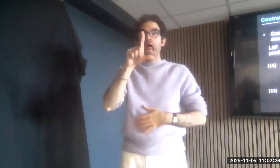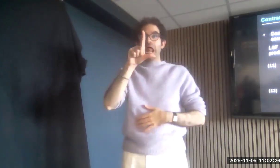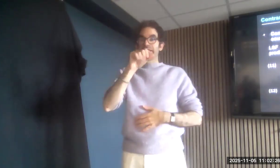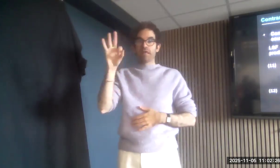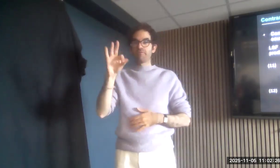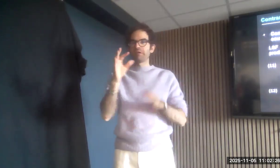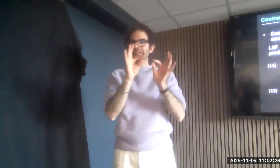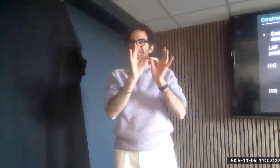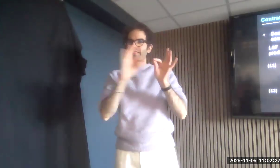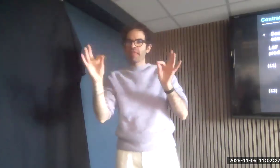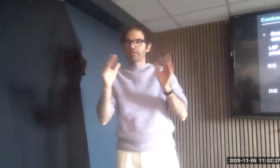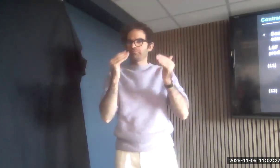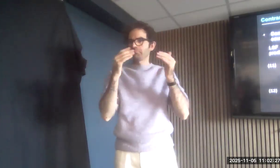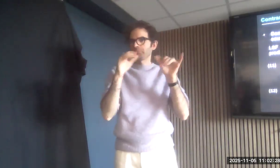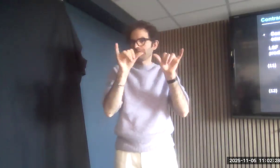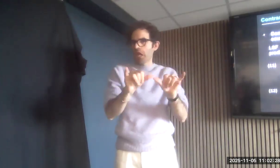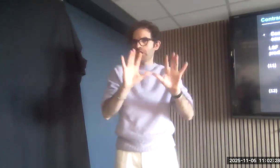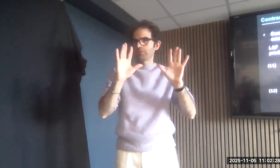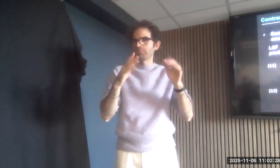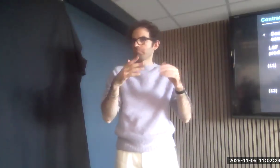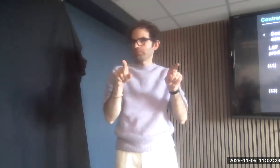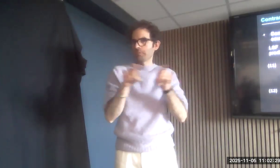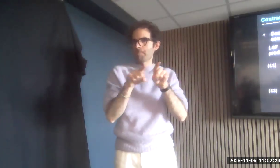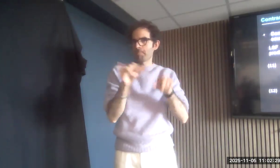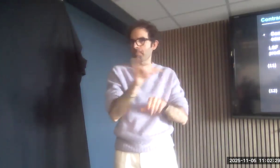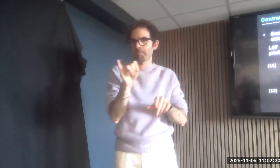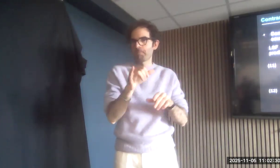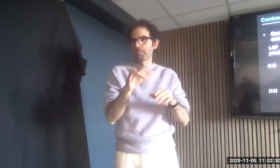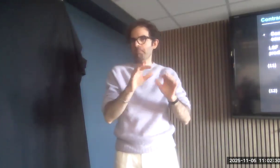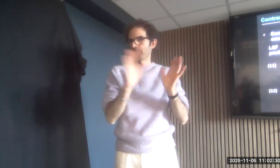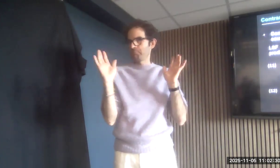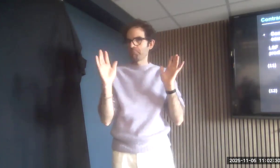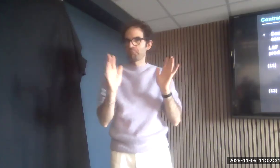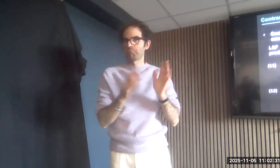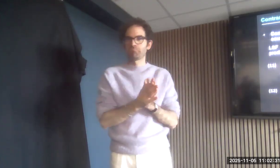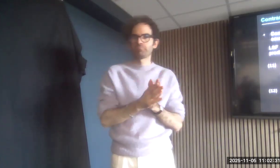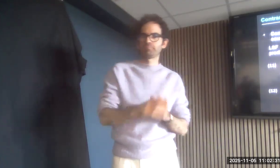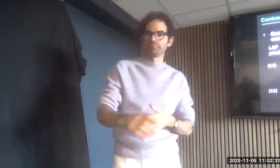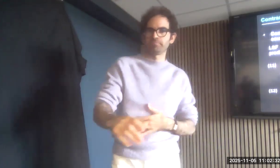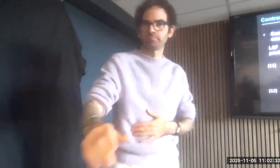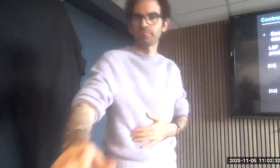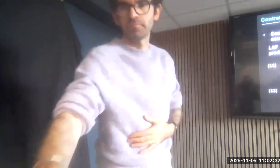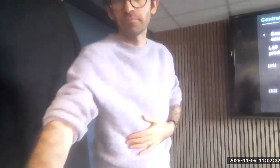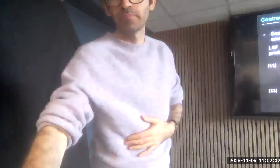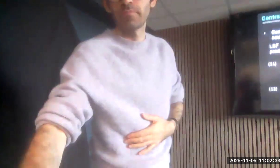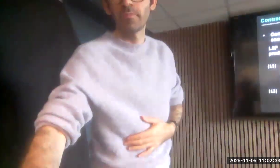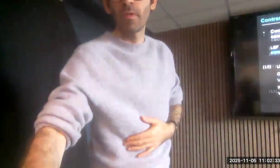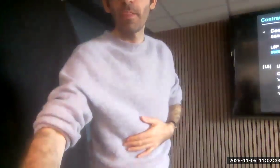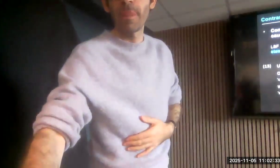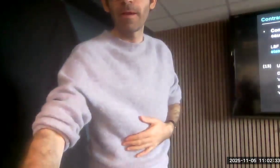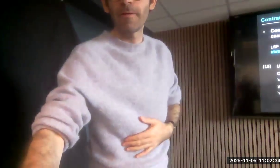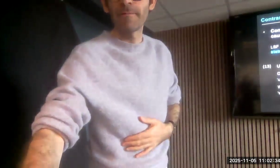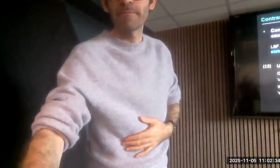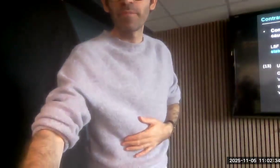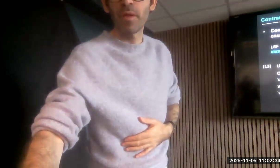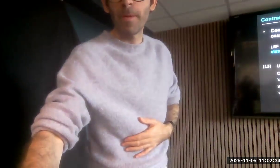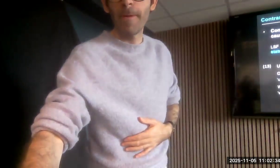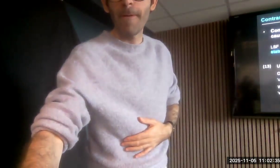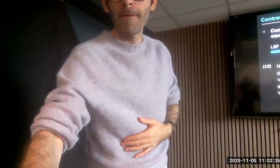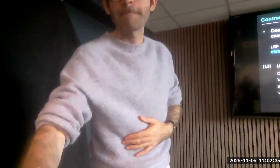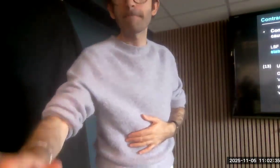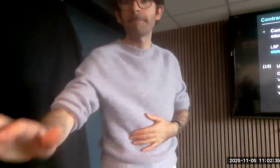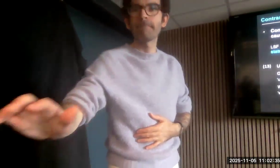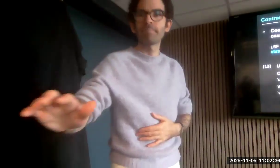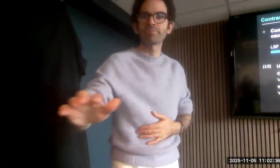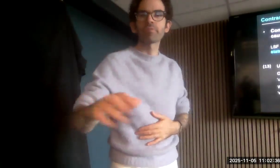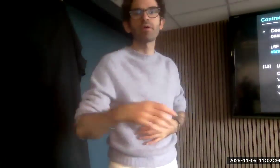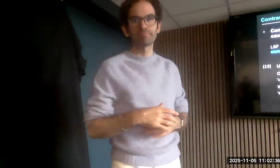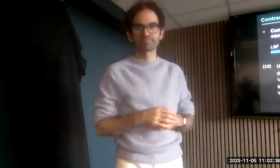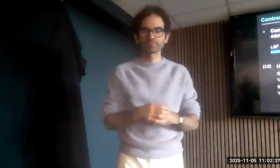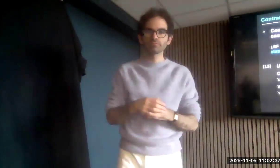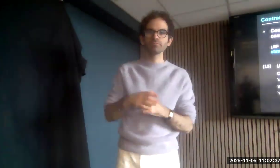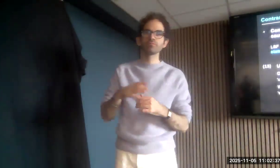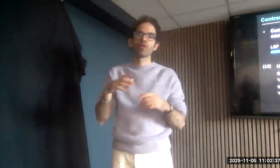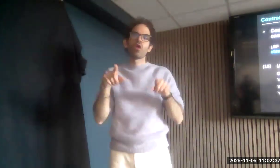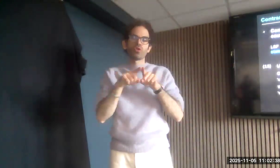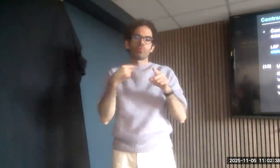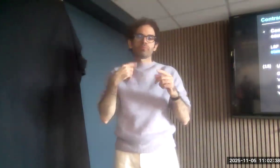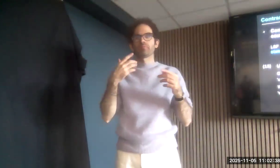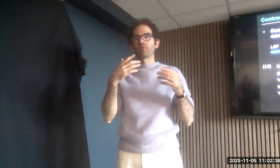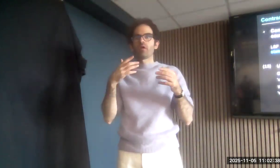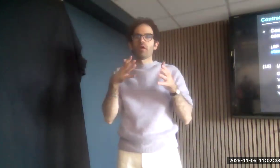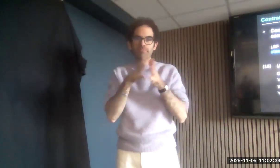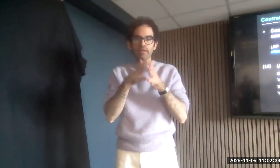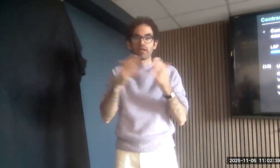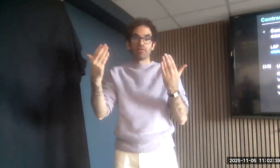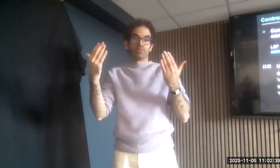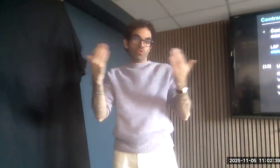in French to actually show that something has changed, but it doesn't work in the same way as in French sign language.